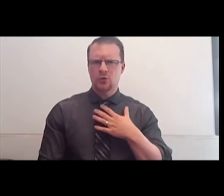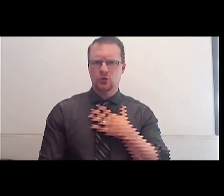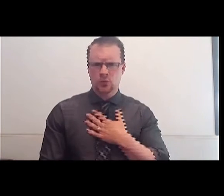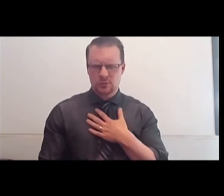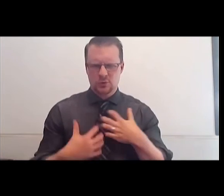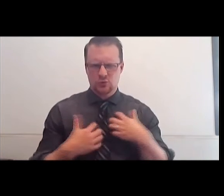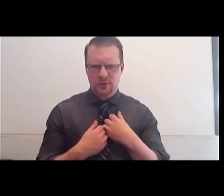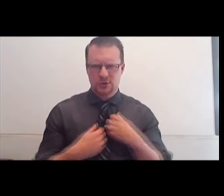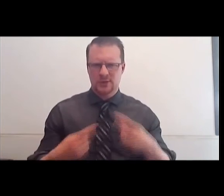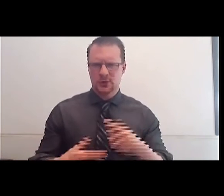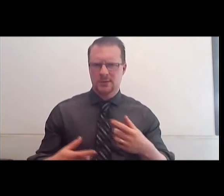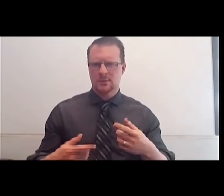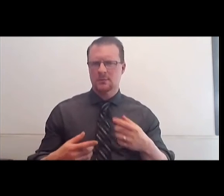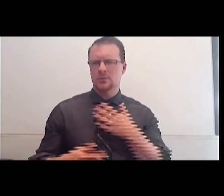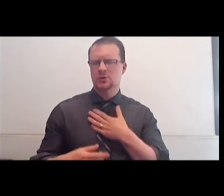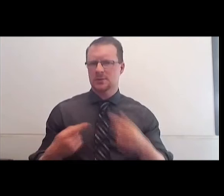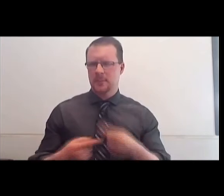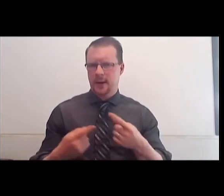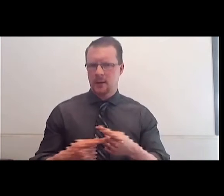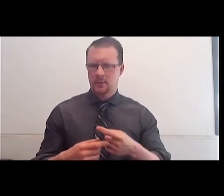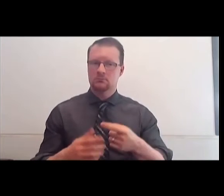and seeing monsters and had crushing chest pain.